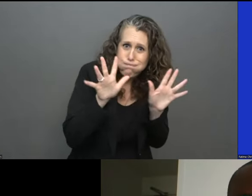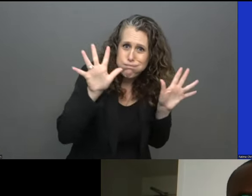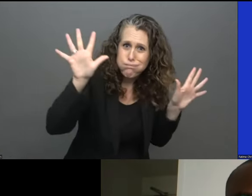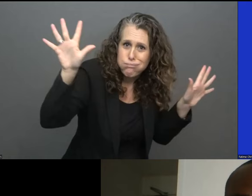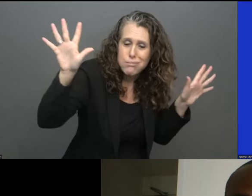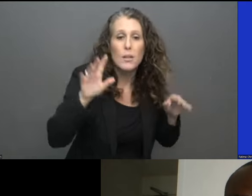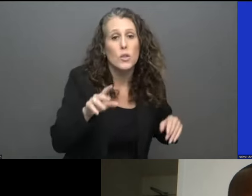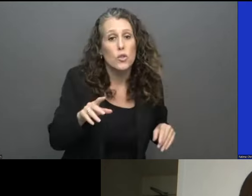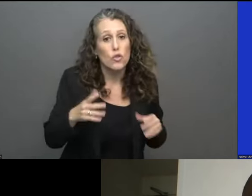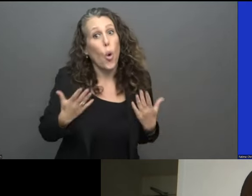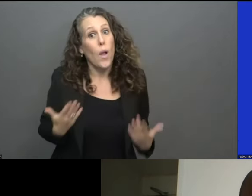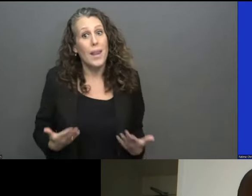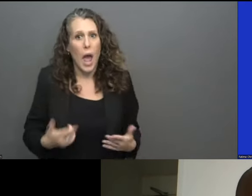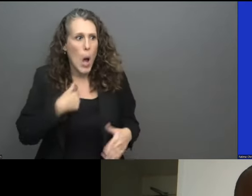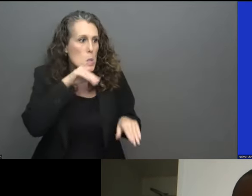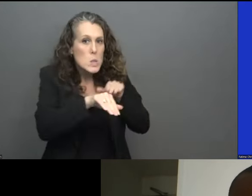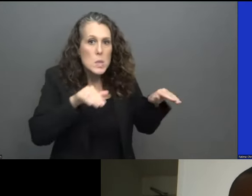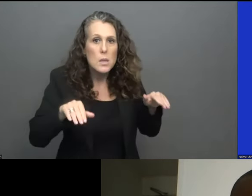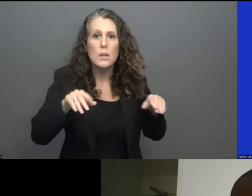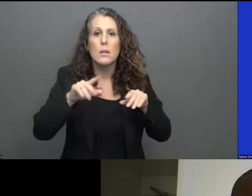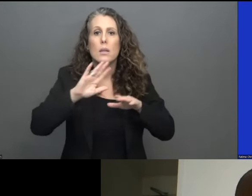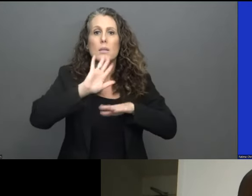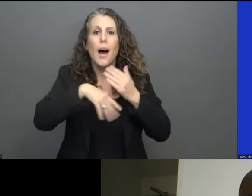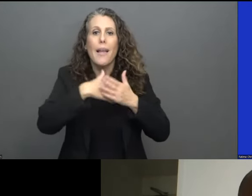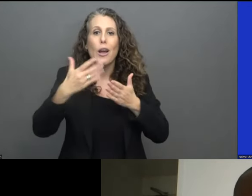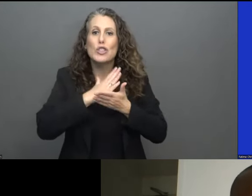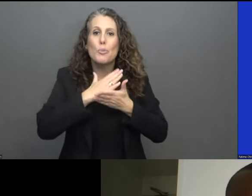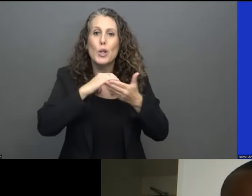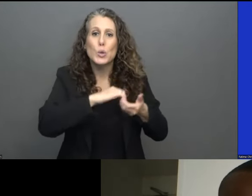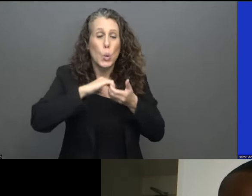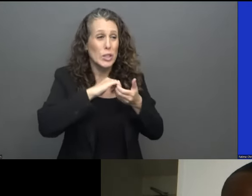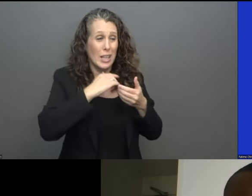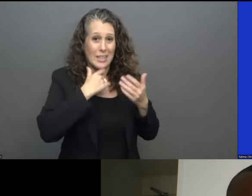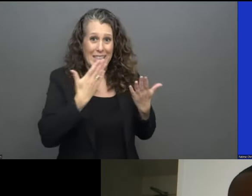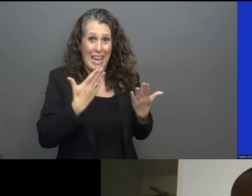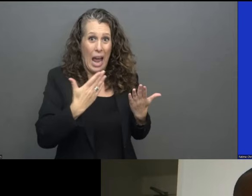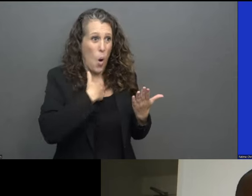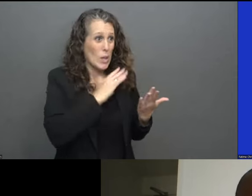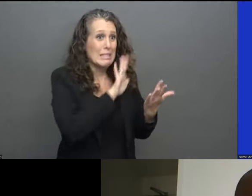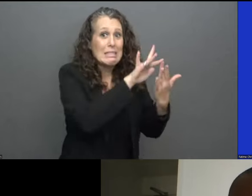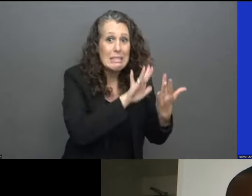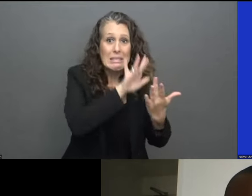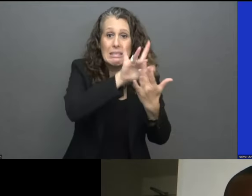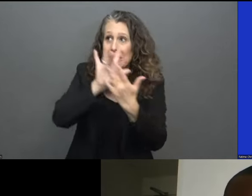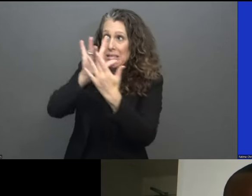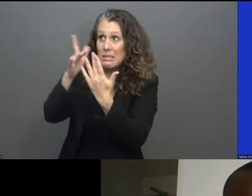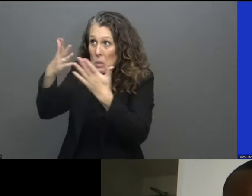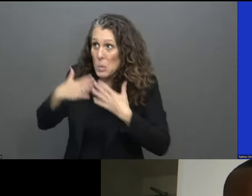sign language interpreters association to come and work with us, we develop our model 10:33:40 was what we are looking is, we know that there are very many different people